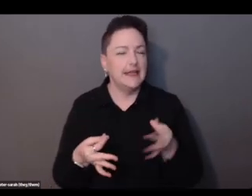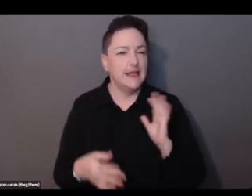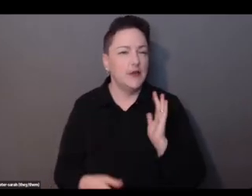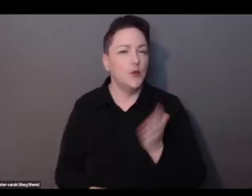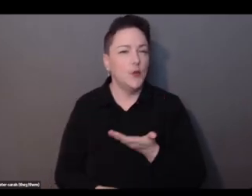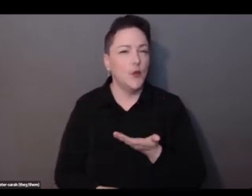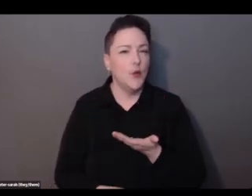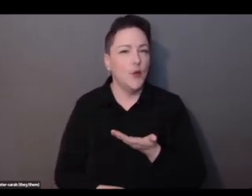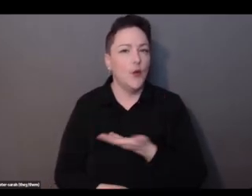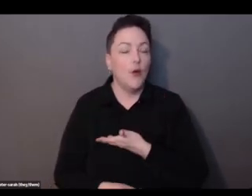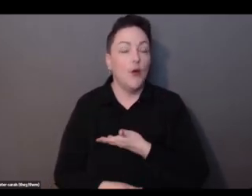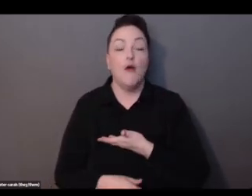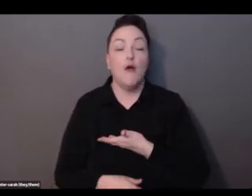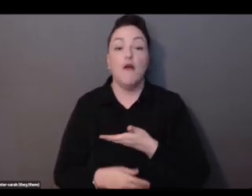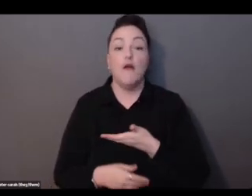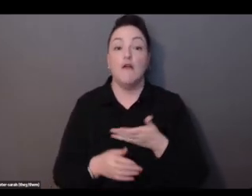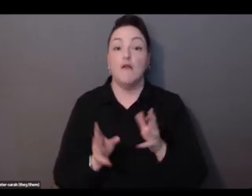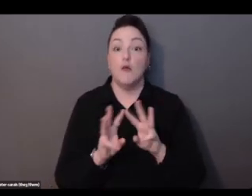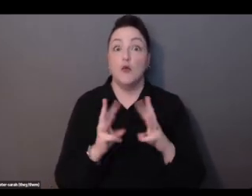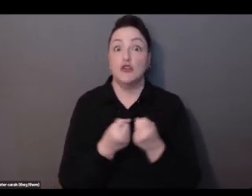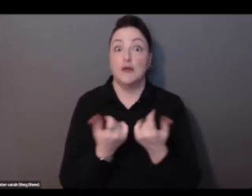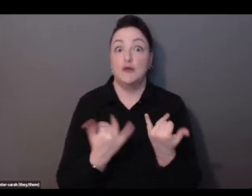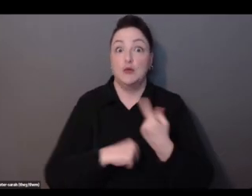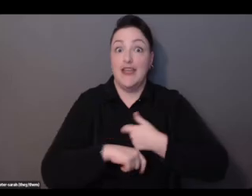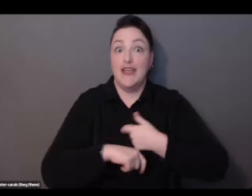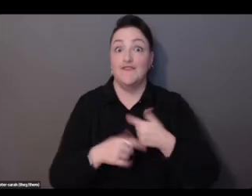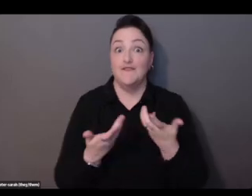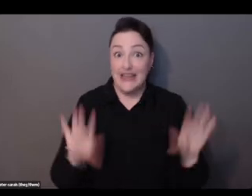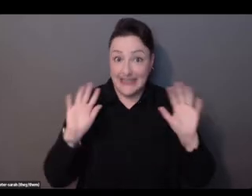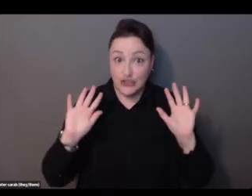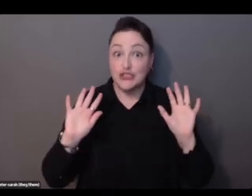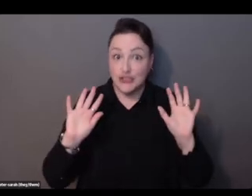after the webinar has concluded.